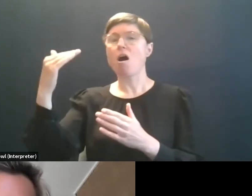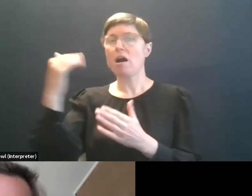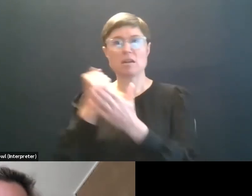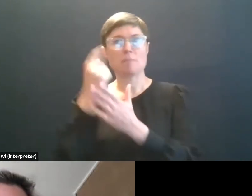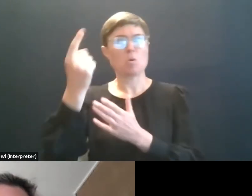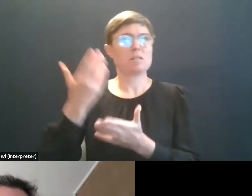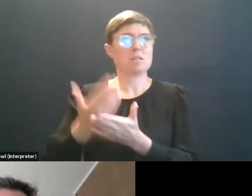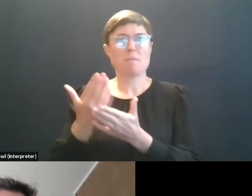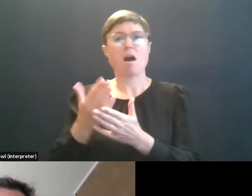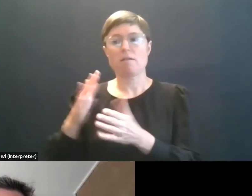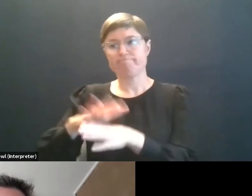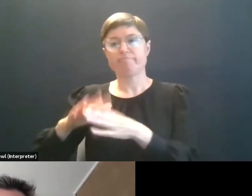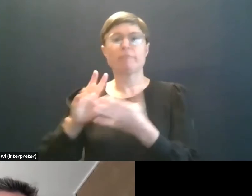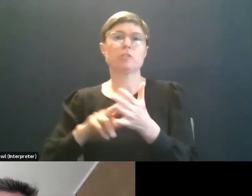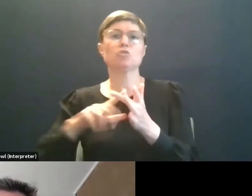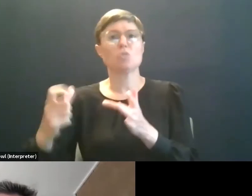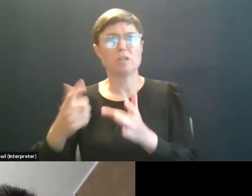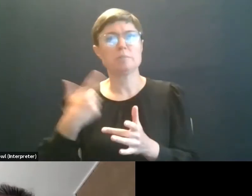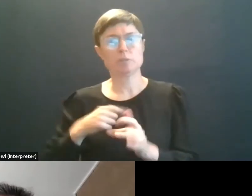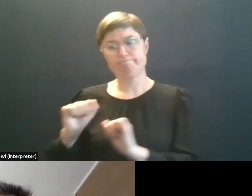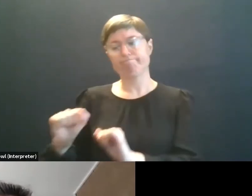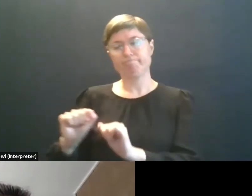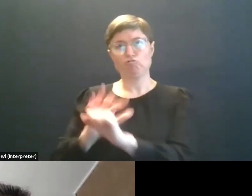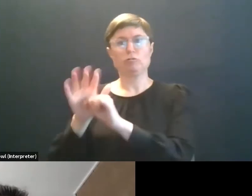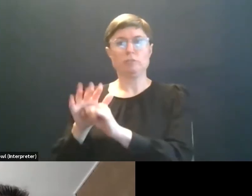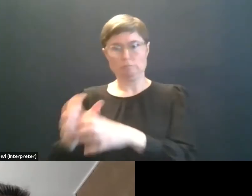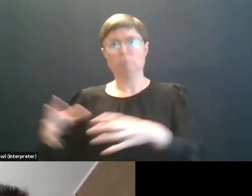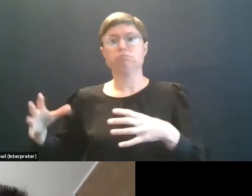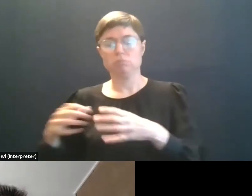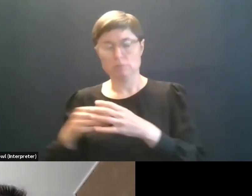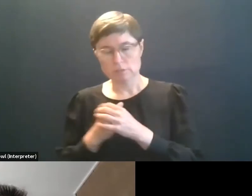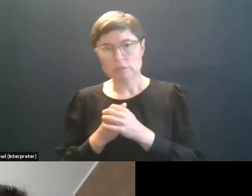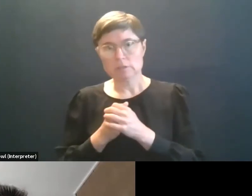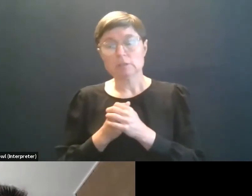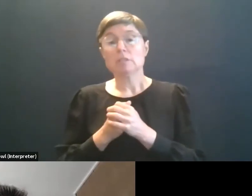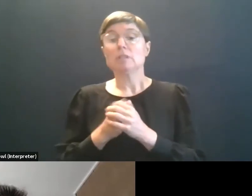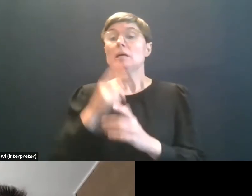circumstances there. What people have reported has sort of evolved